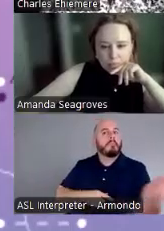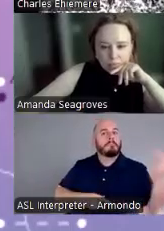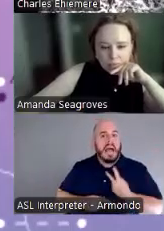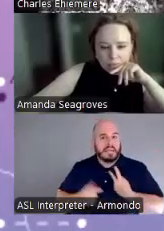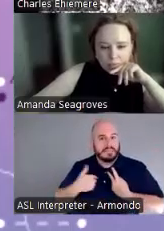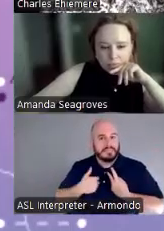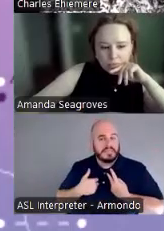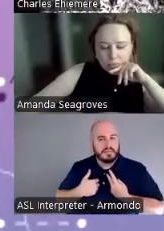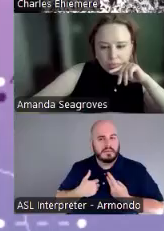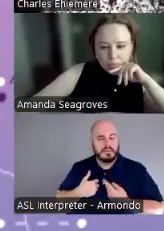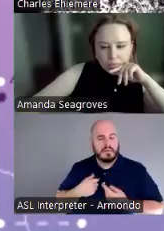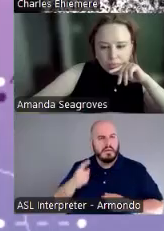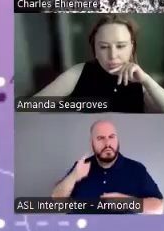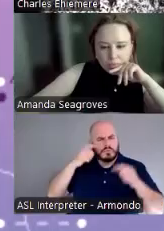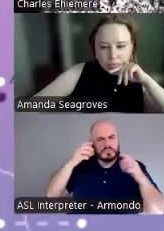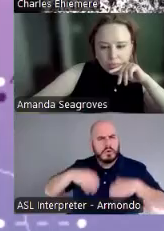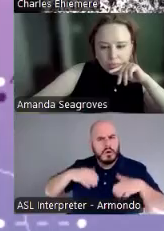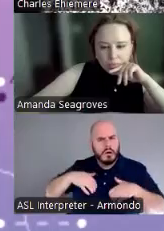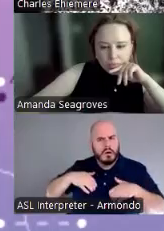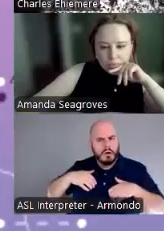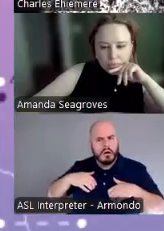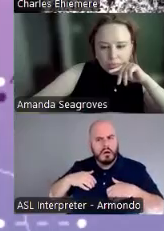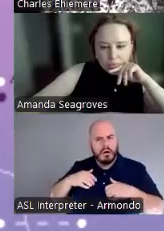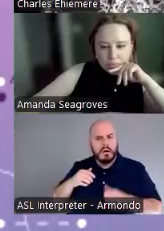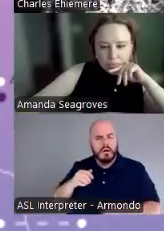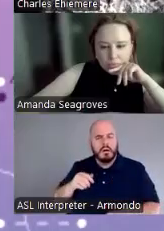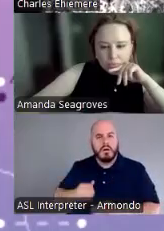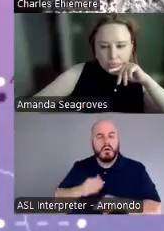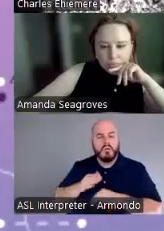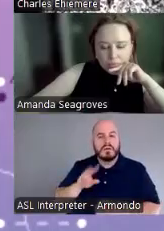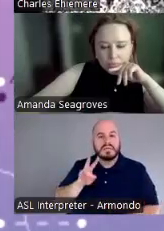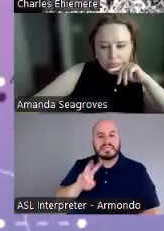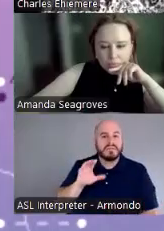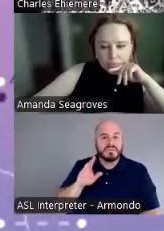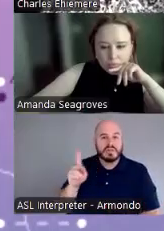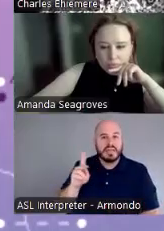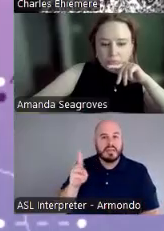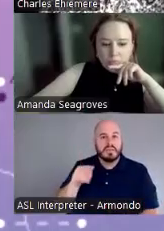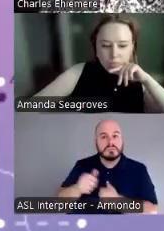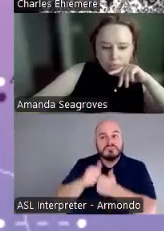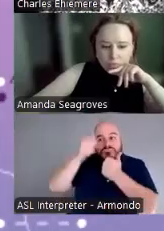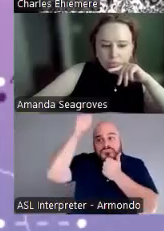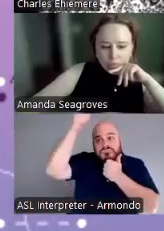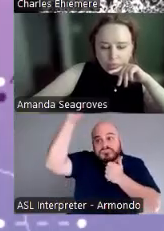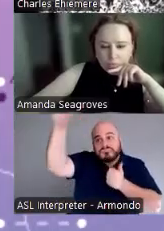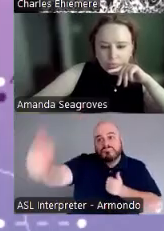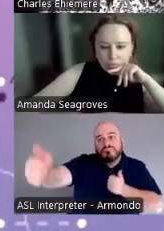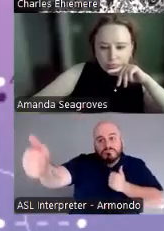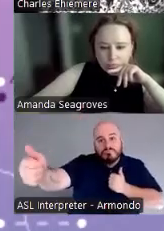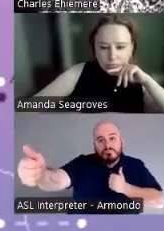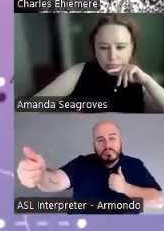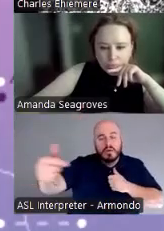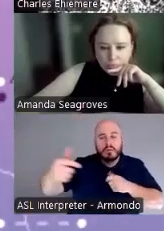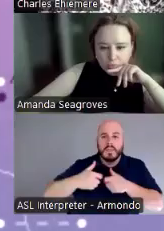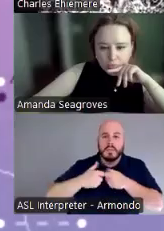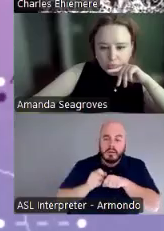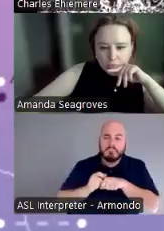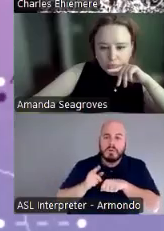I was over 700 kilometers away from where I sent that message, and I received that message in another location